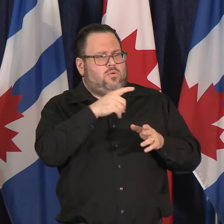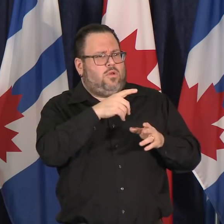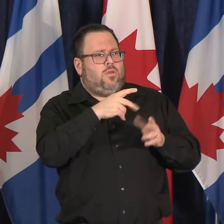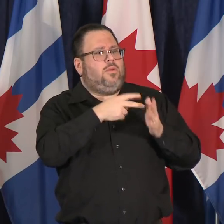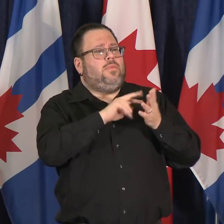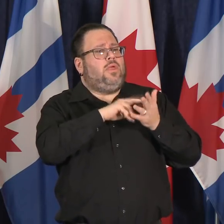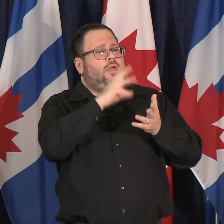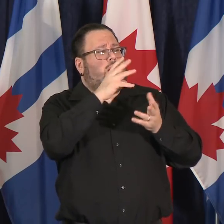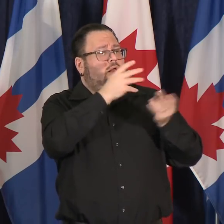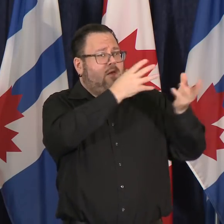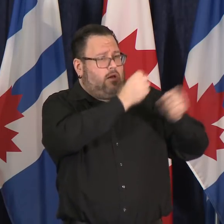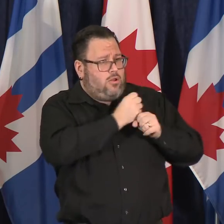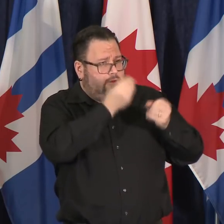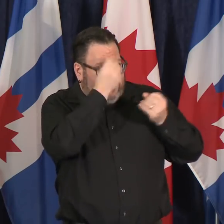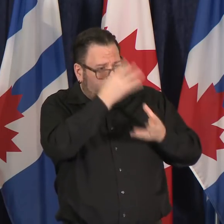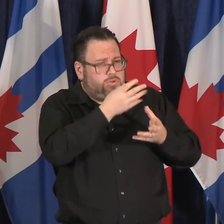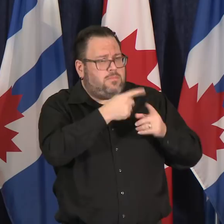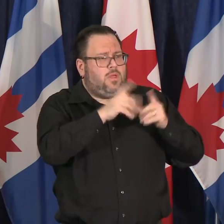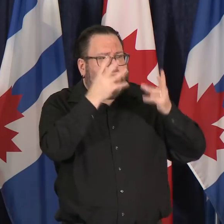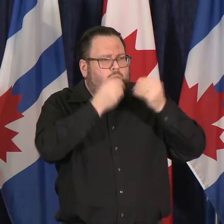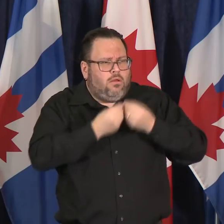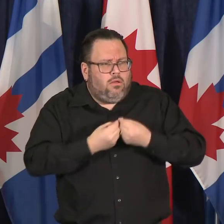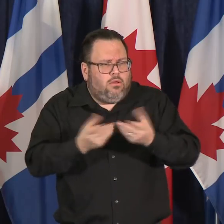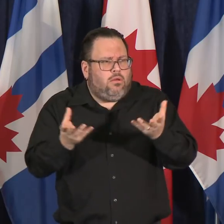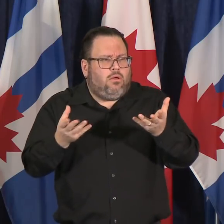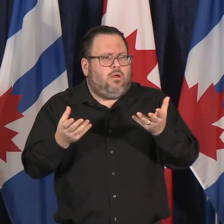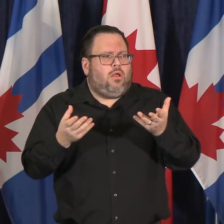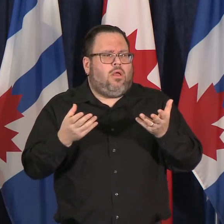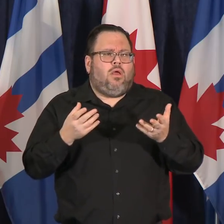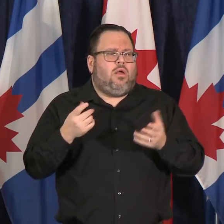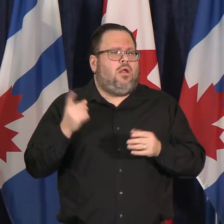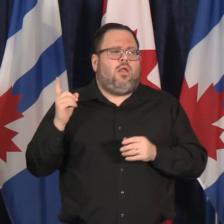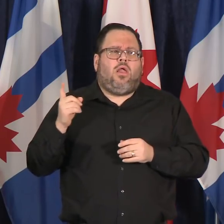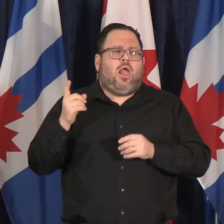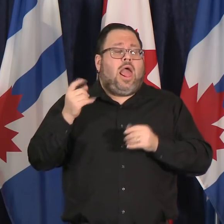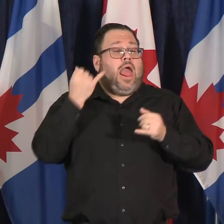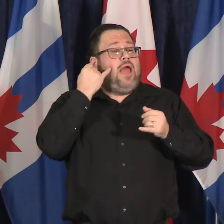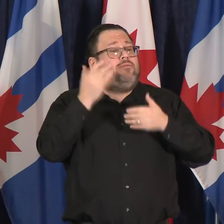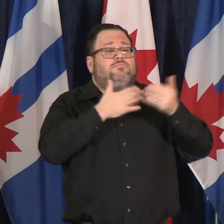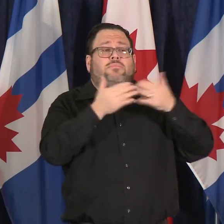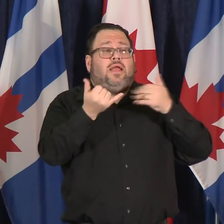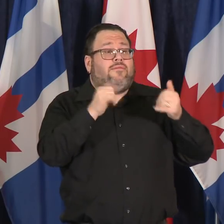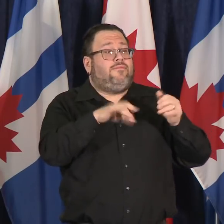or not so we do we always conduct thorough case investigations and history